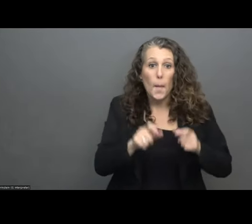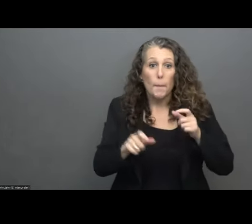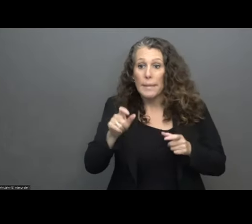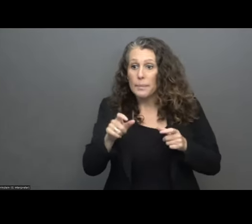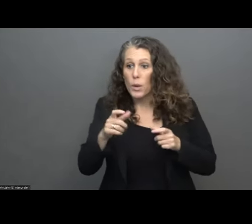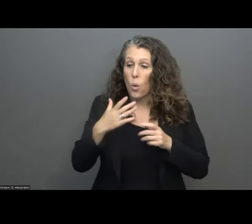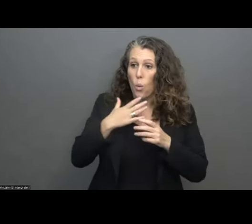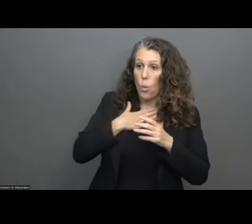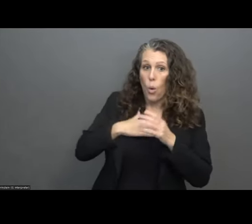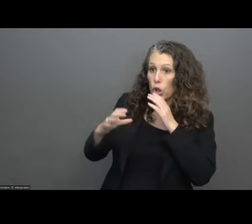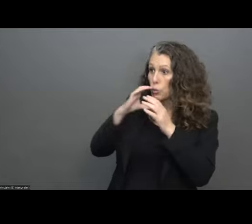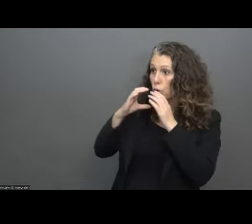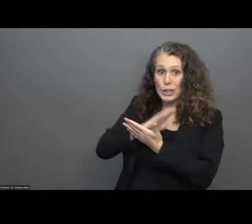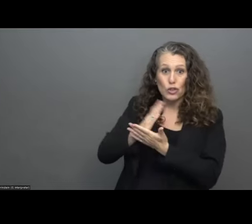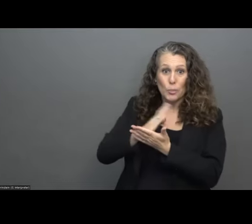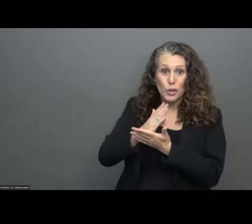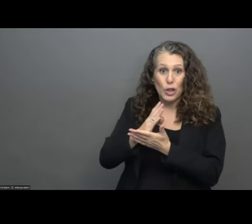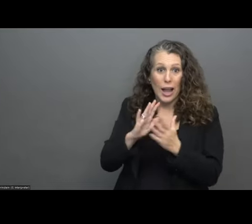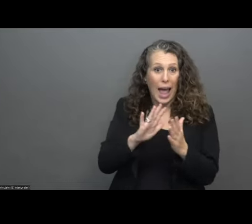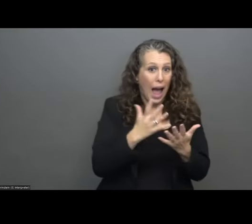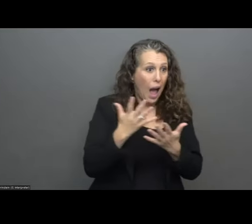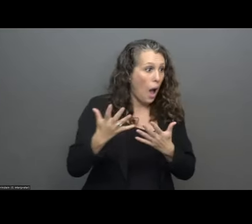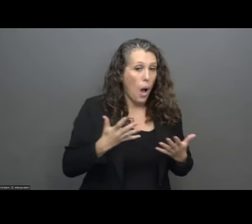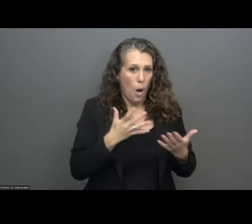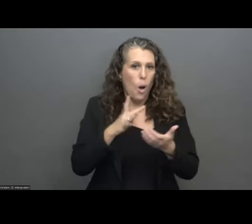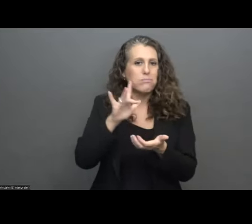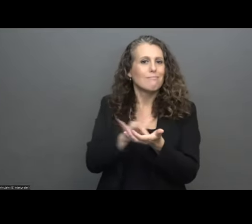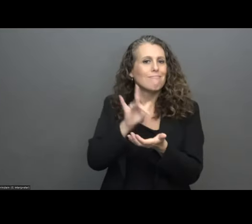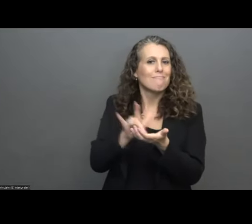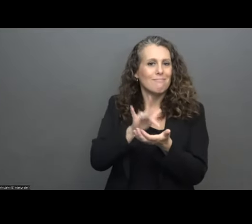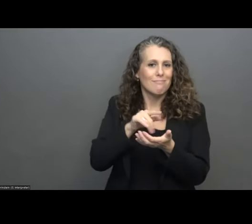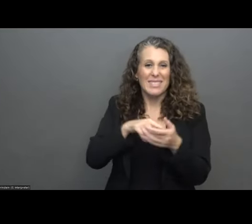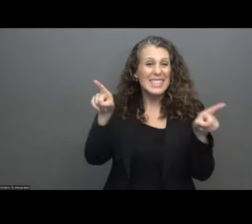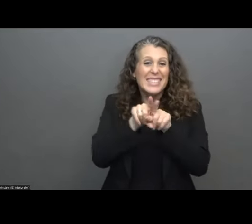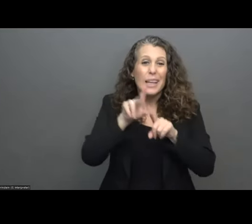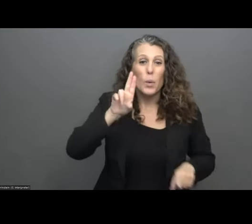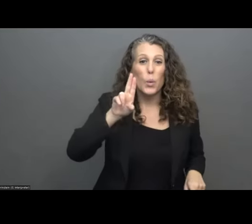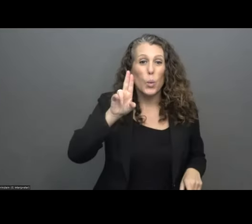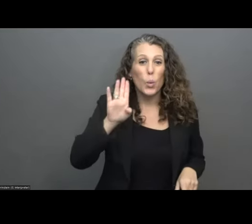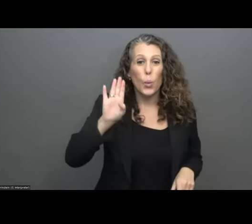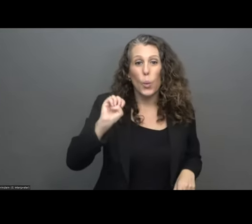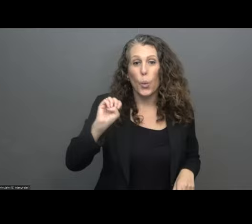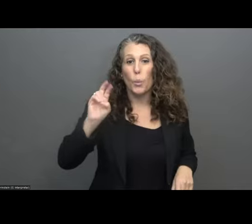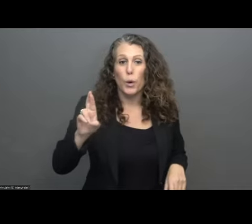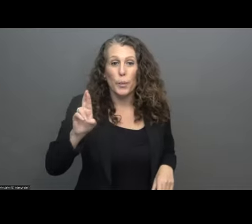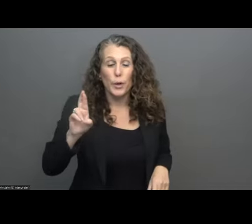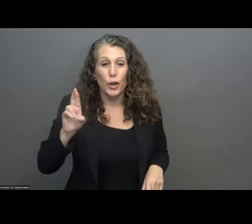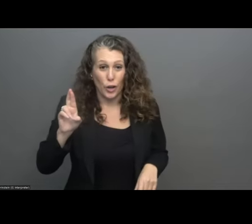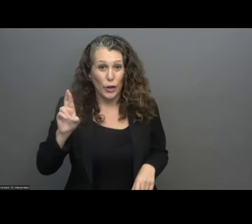language interpretation to do it the way you Alexis Oba is found on Android platform, and